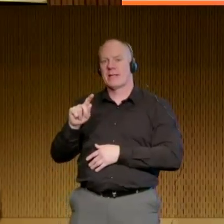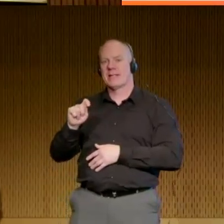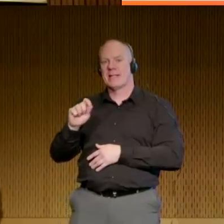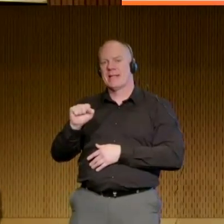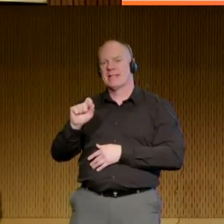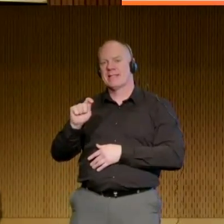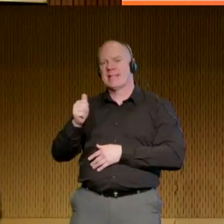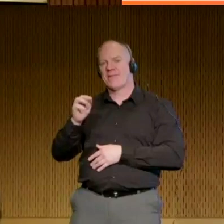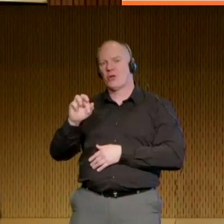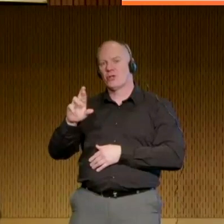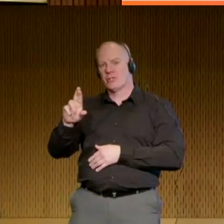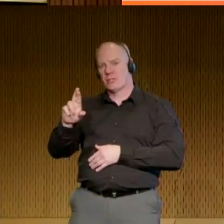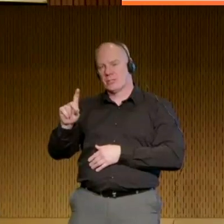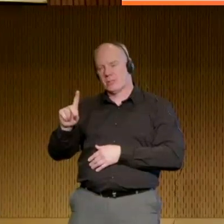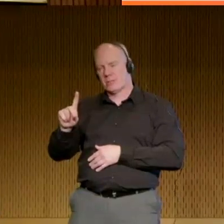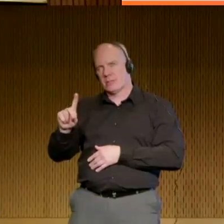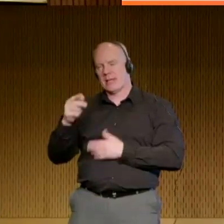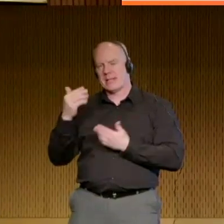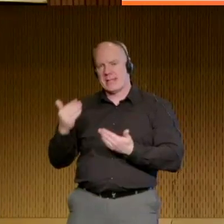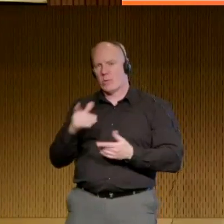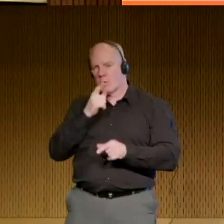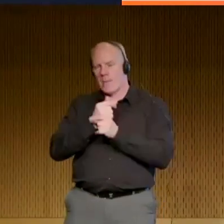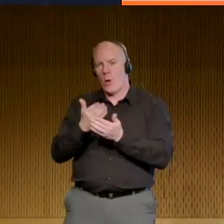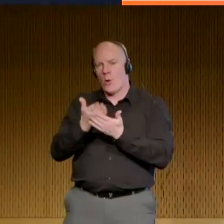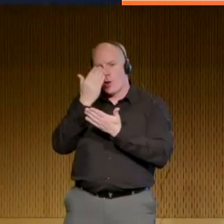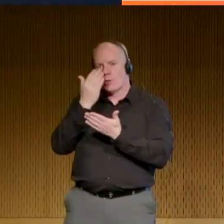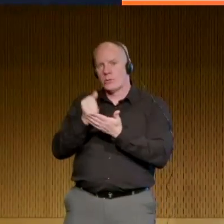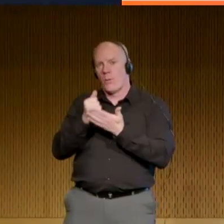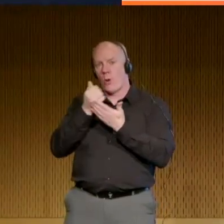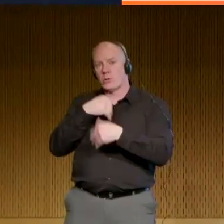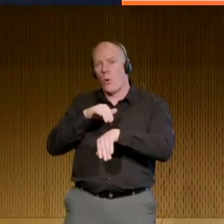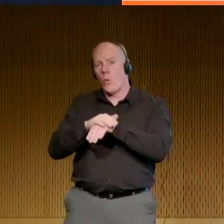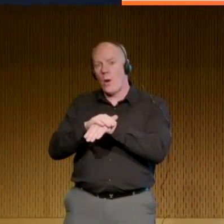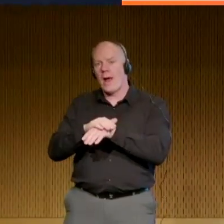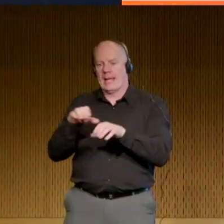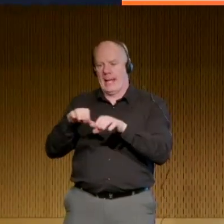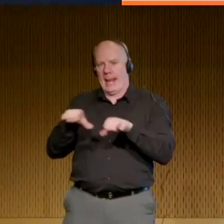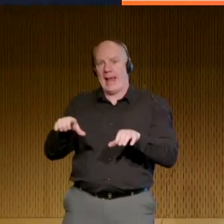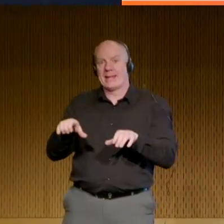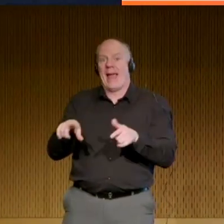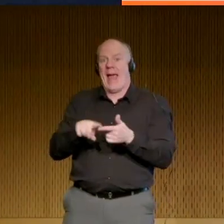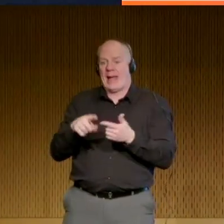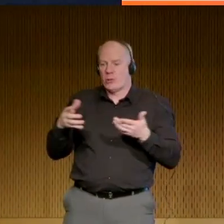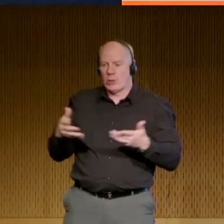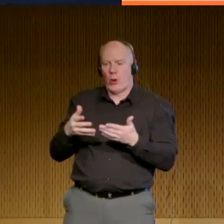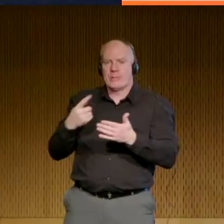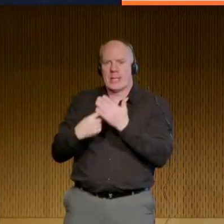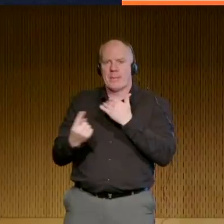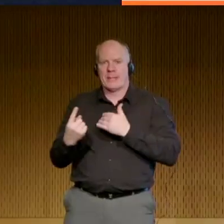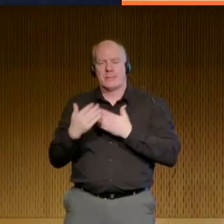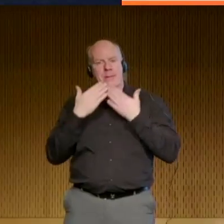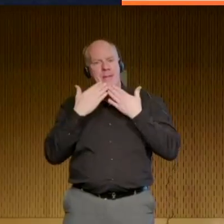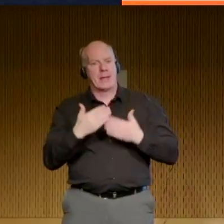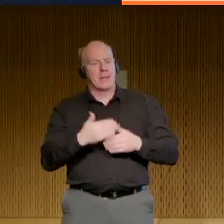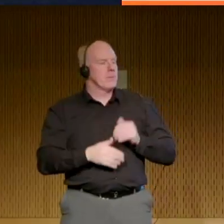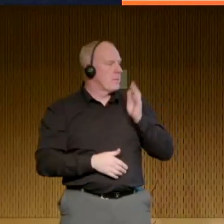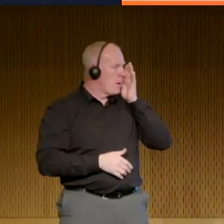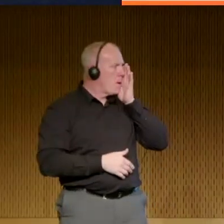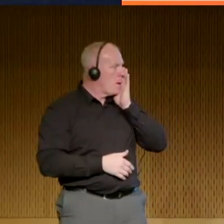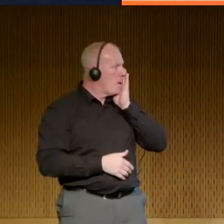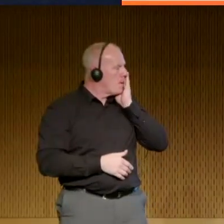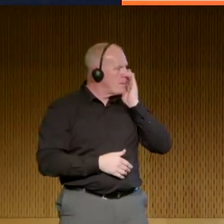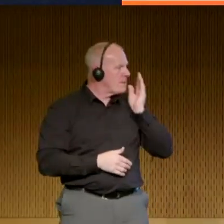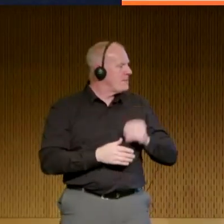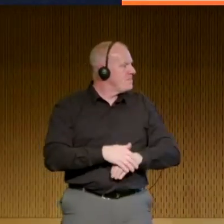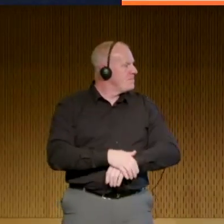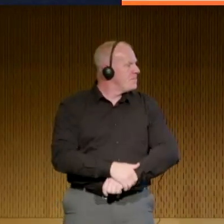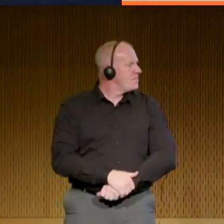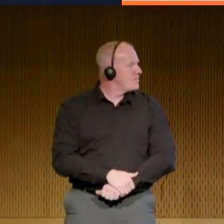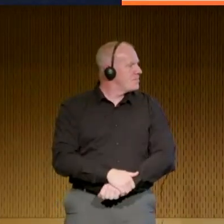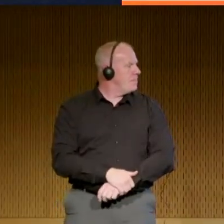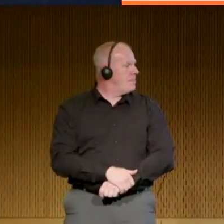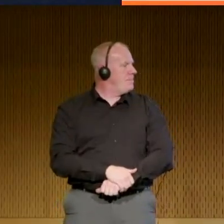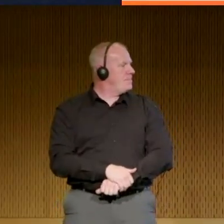going to talk to you about learner support in the classroom and fostering independence. Thanks.